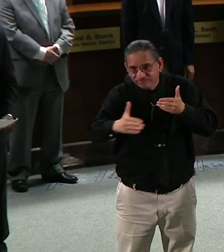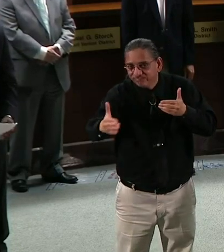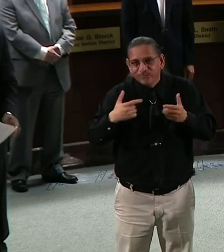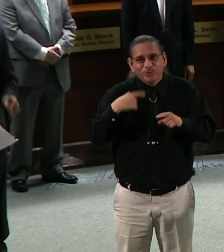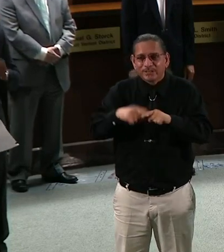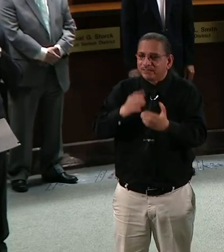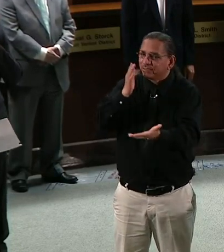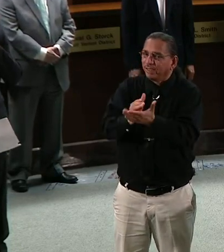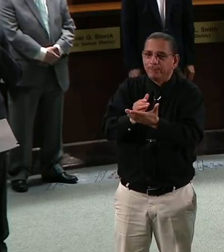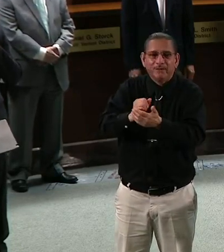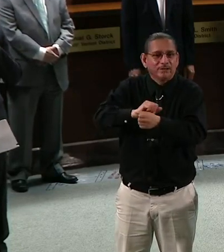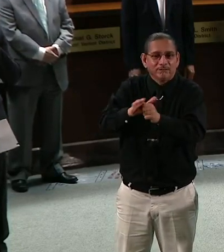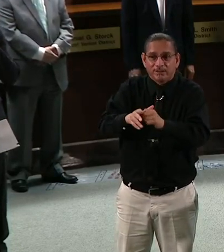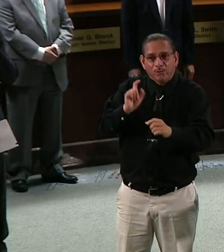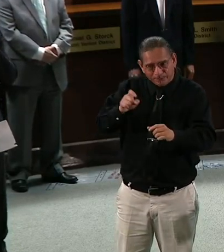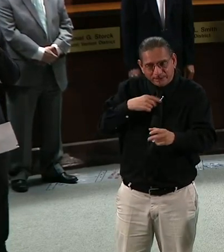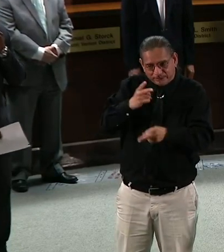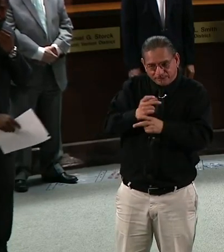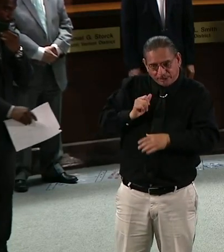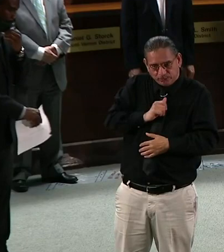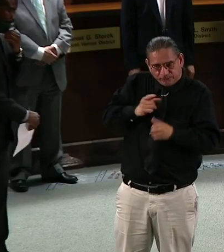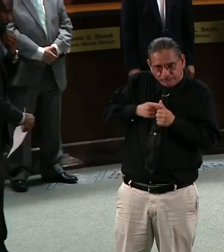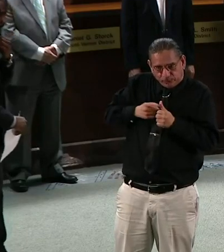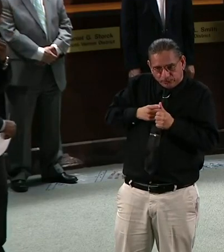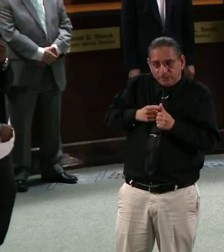BORDERLINE OF WHAT THE M. NOT